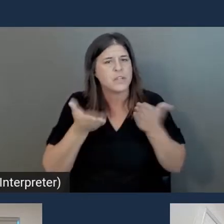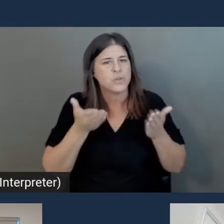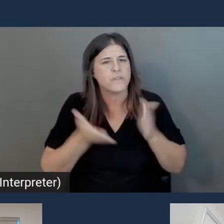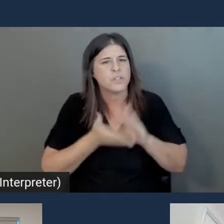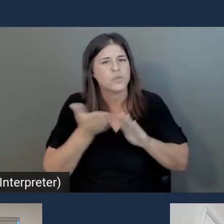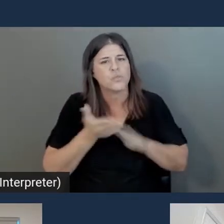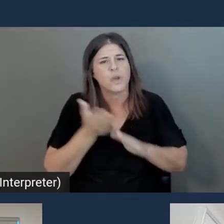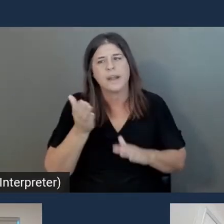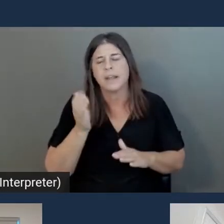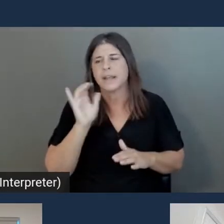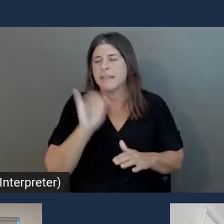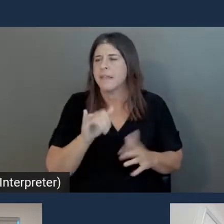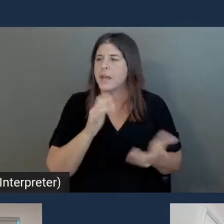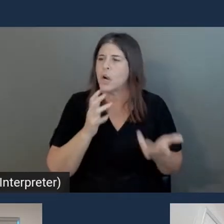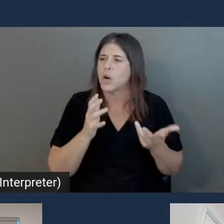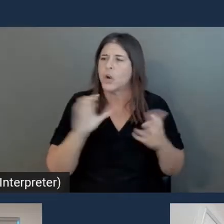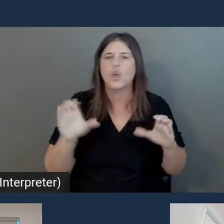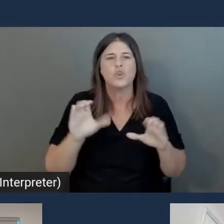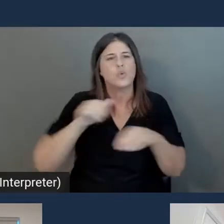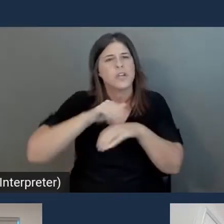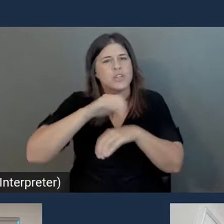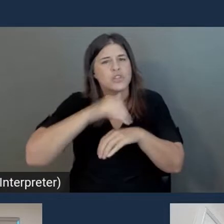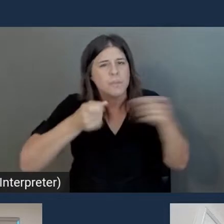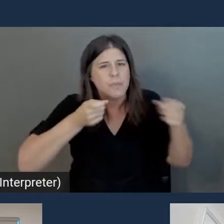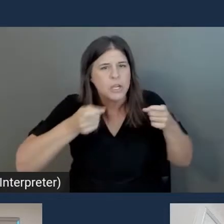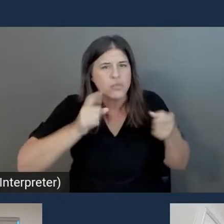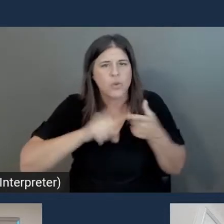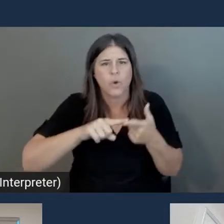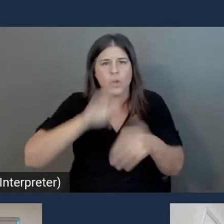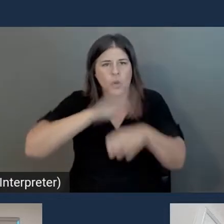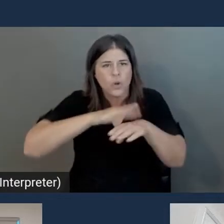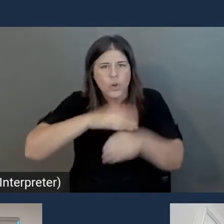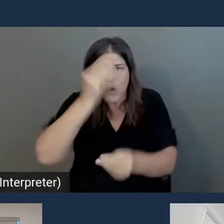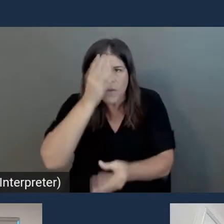that are doing shipping controller notifications, tracking with the courier and all that.